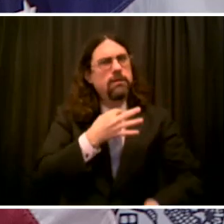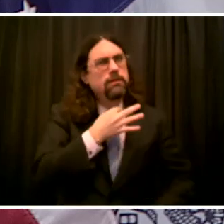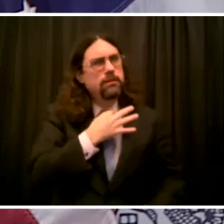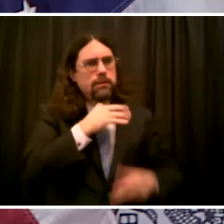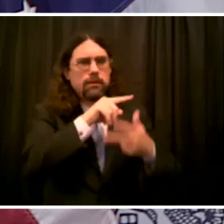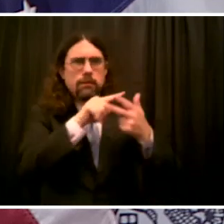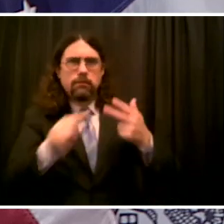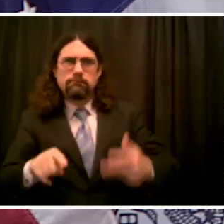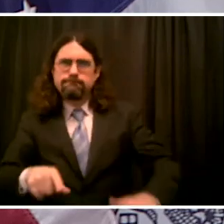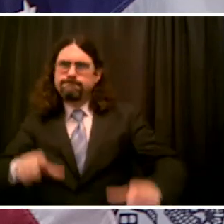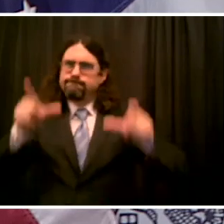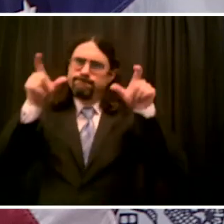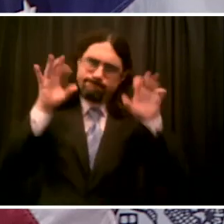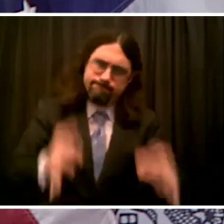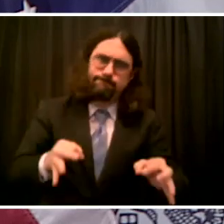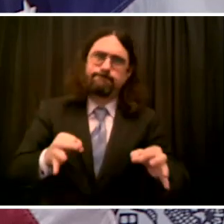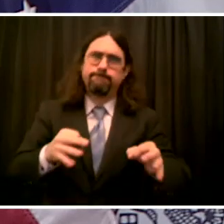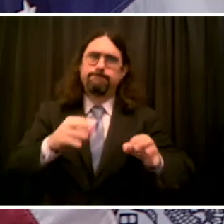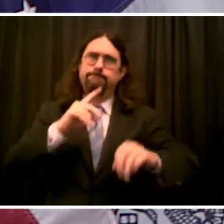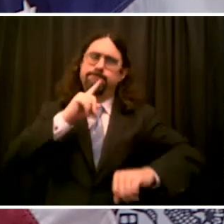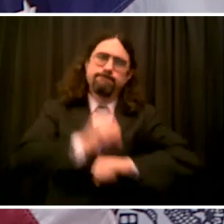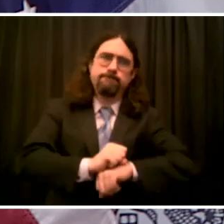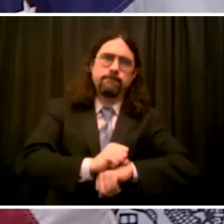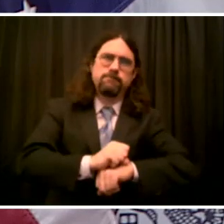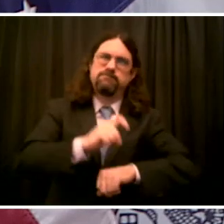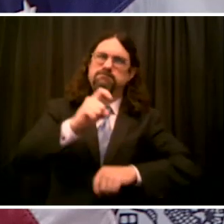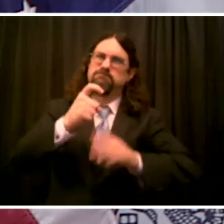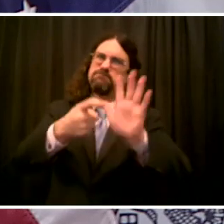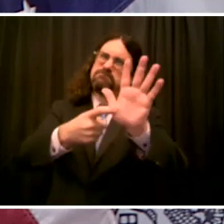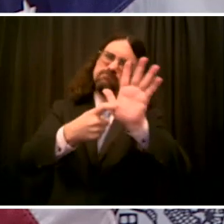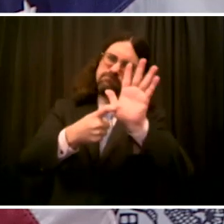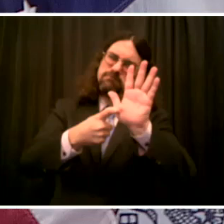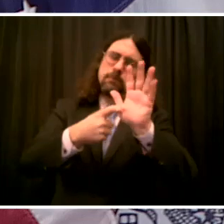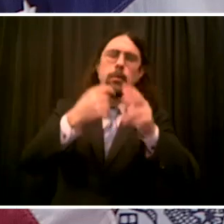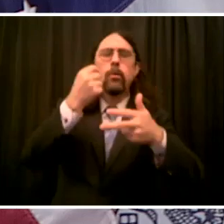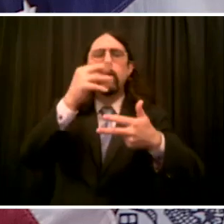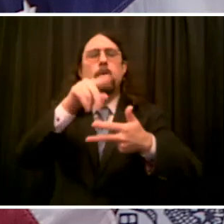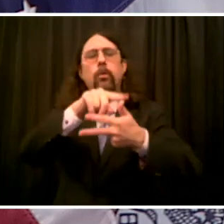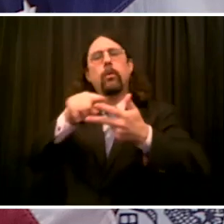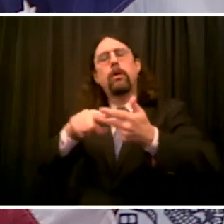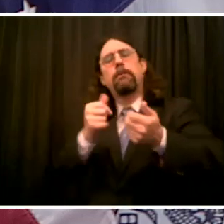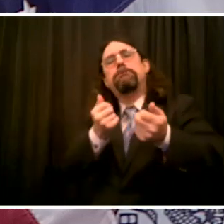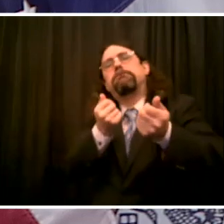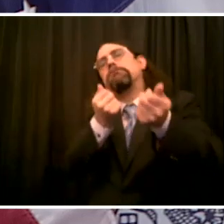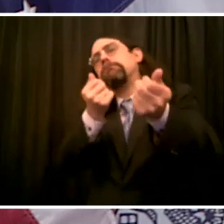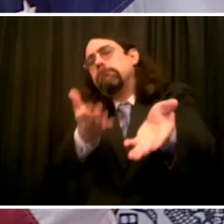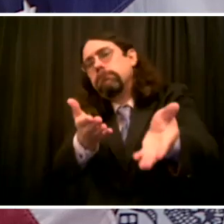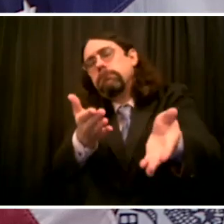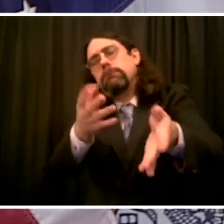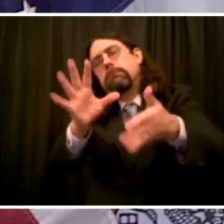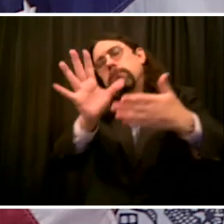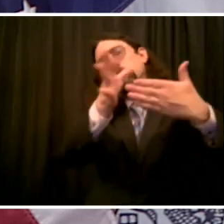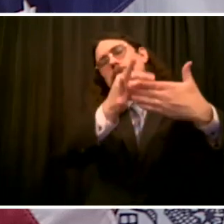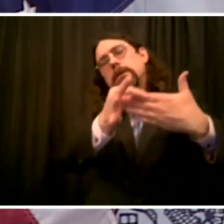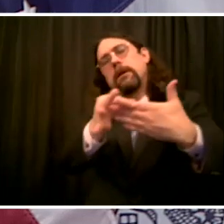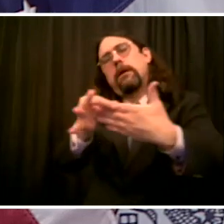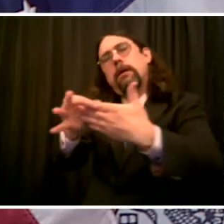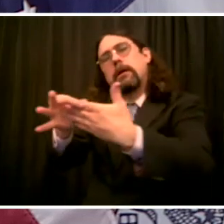HET LATTER, WHAT CAN WE EXPECT ON THE DAY WHEN ALL THREE ARE MET? CURRENTLY, IN THE